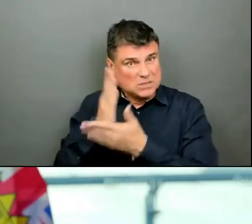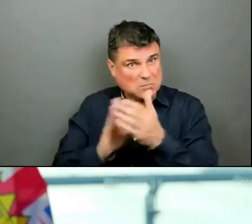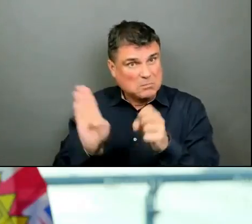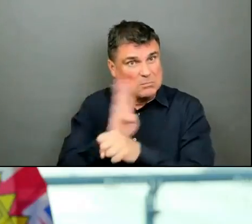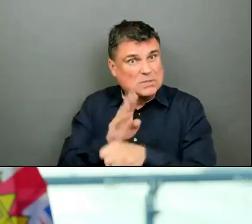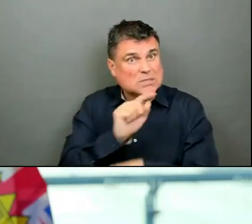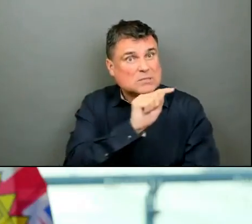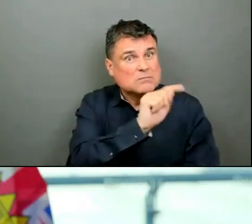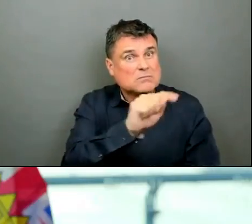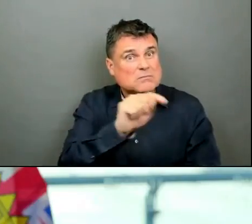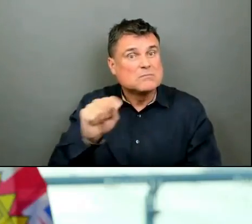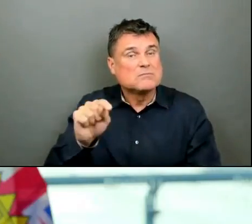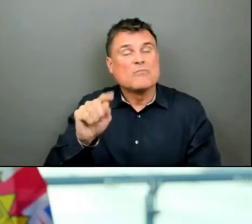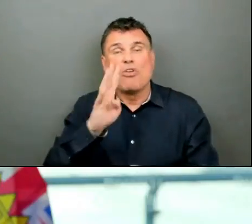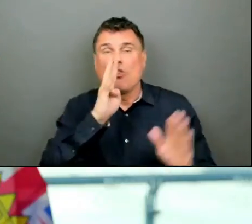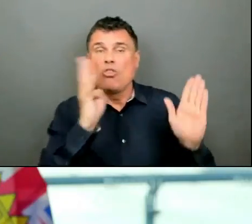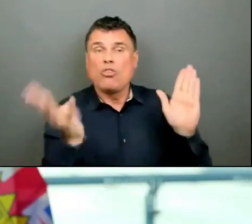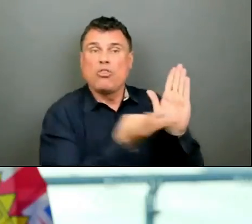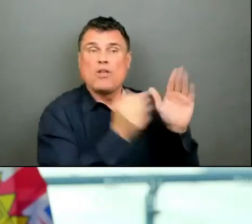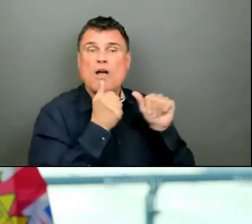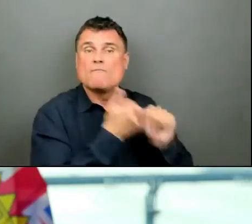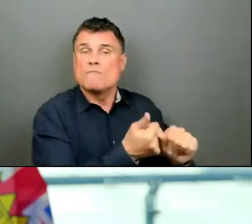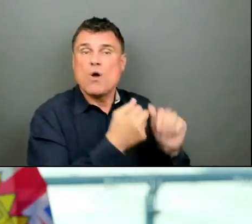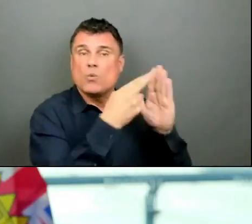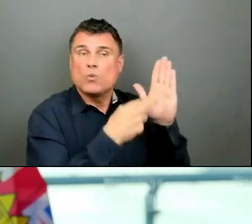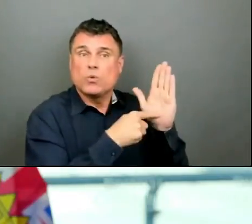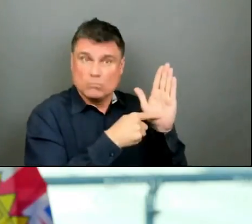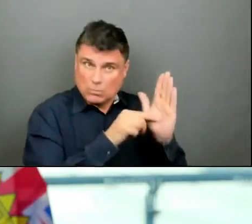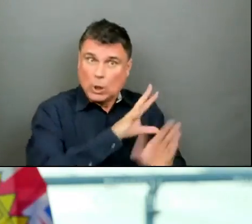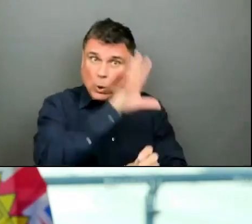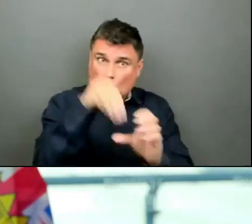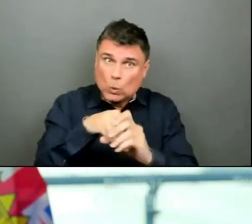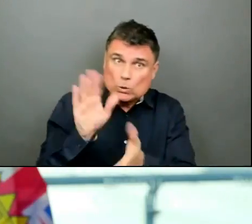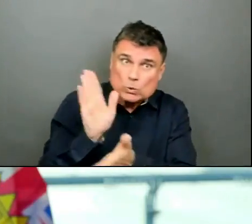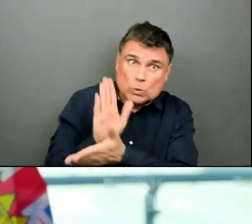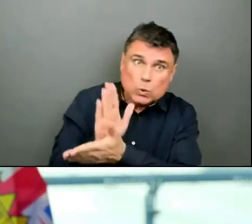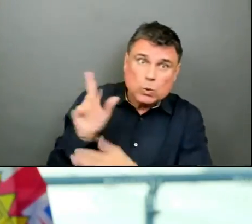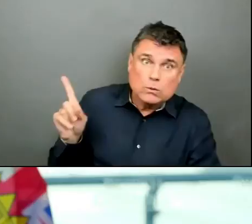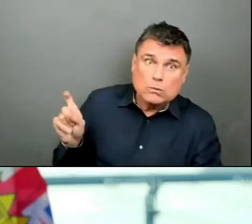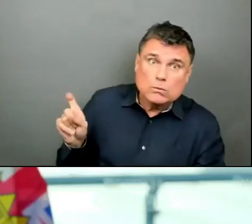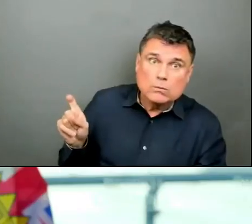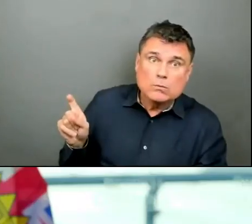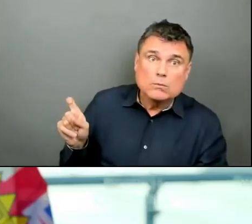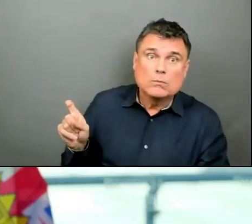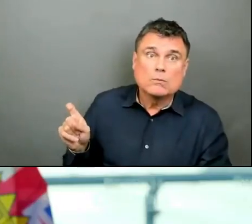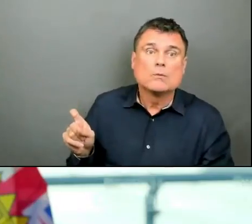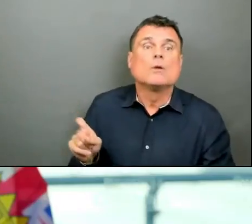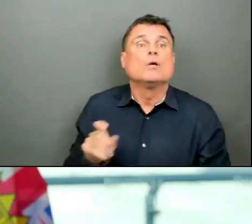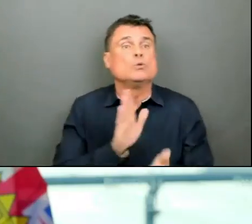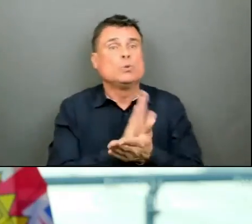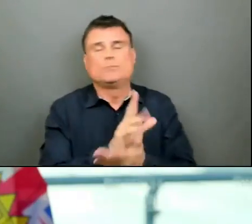Were businesses continuing to operate unsafely when transmission is happening? And will this apply to schools as well?